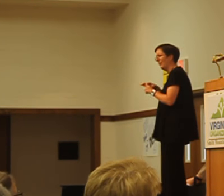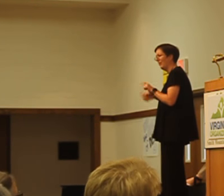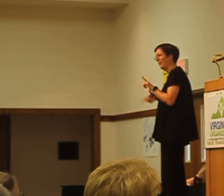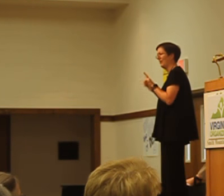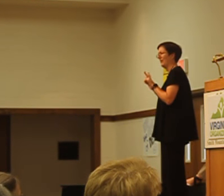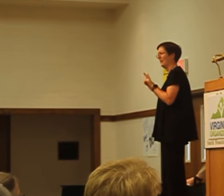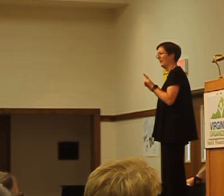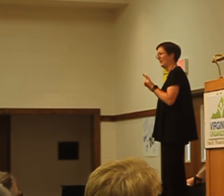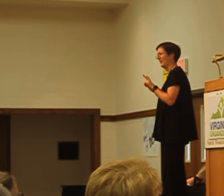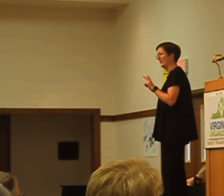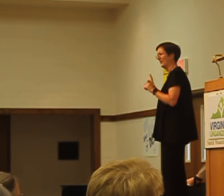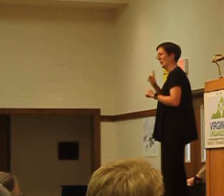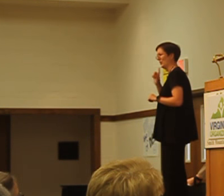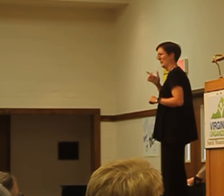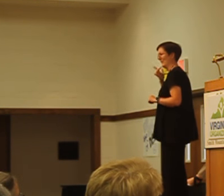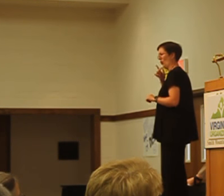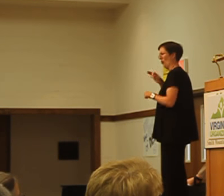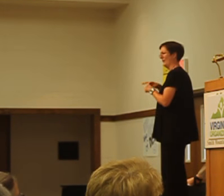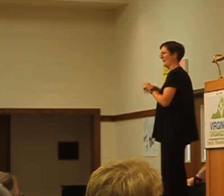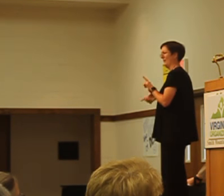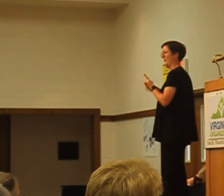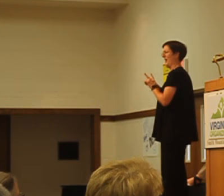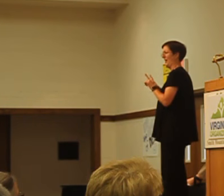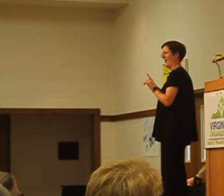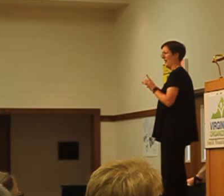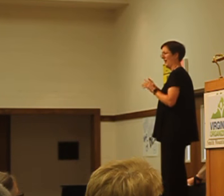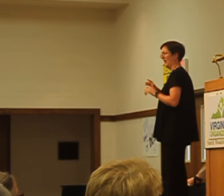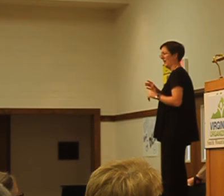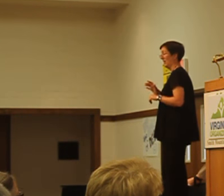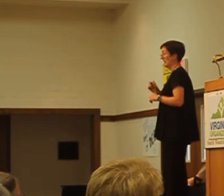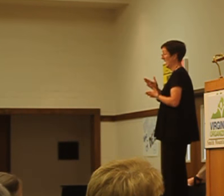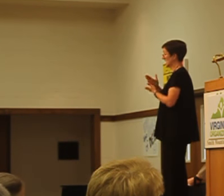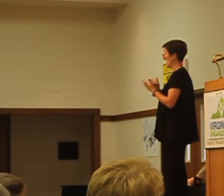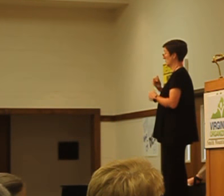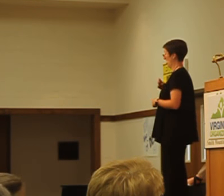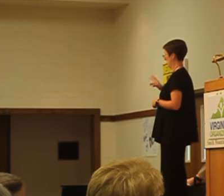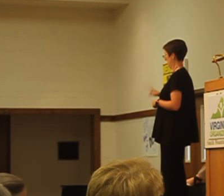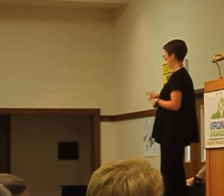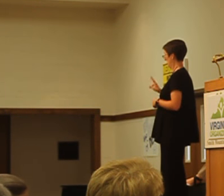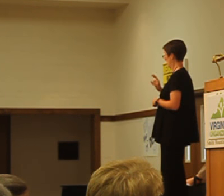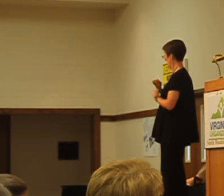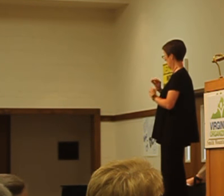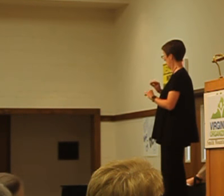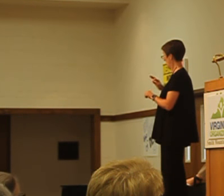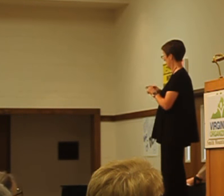If you don't have it, then some of them don't even want to talk to you. Not only did I get my rights back to vote,